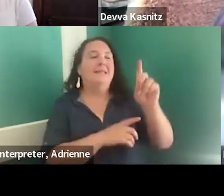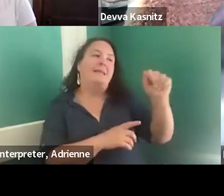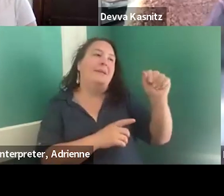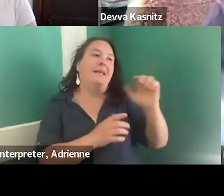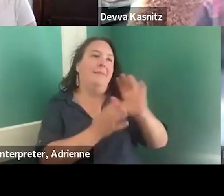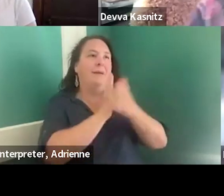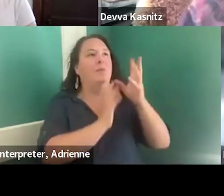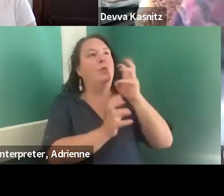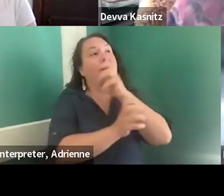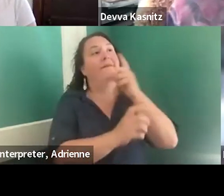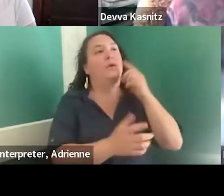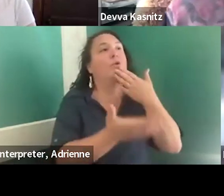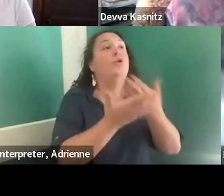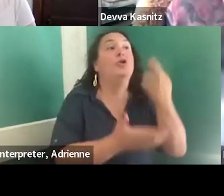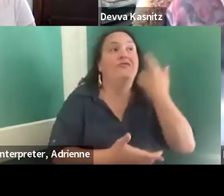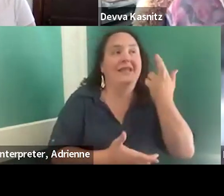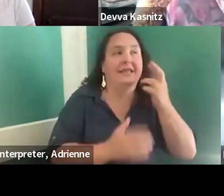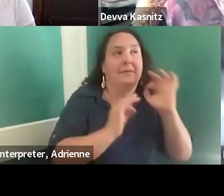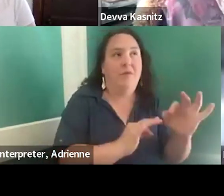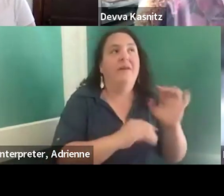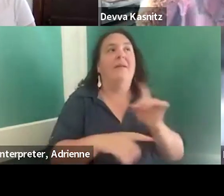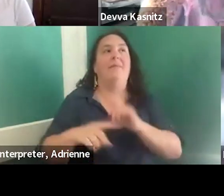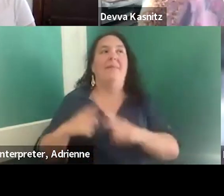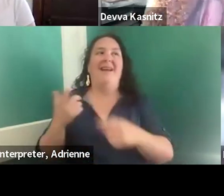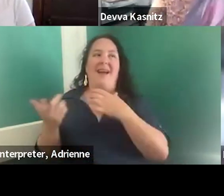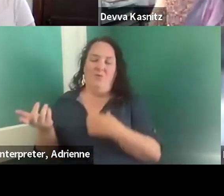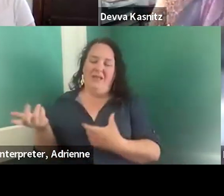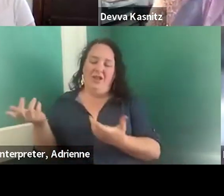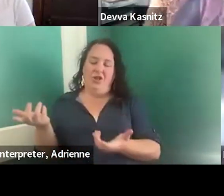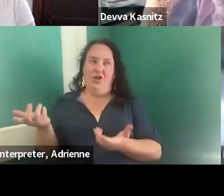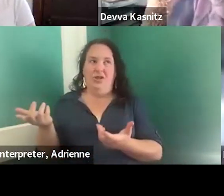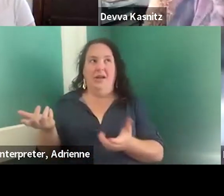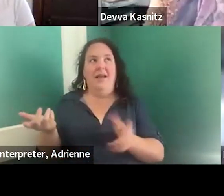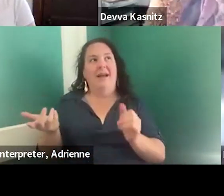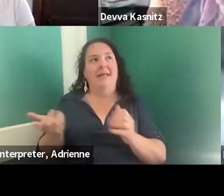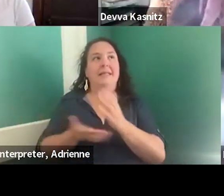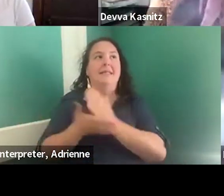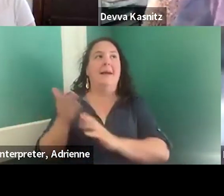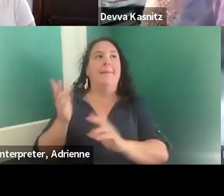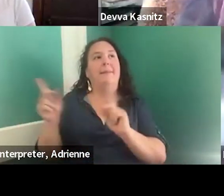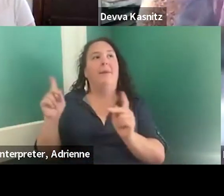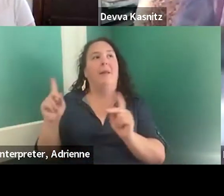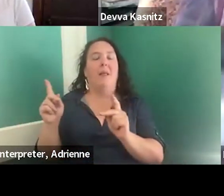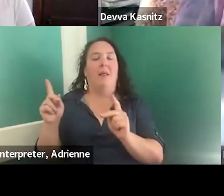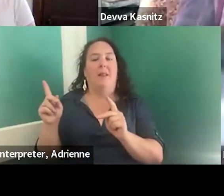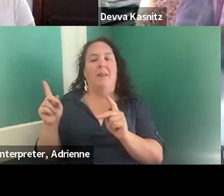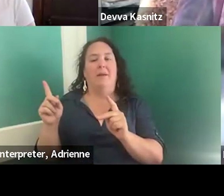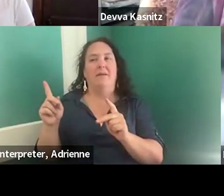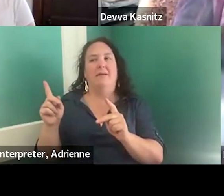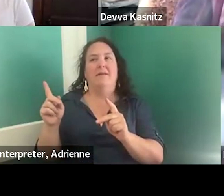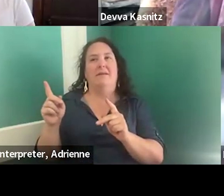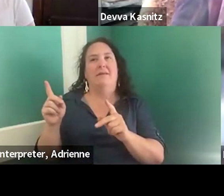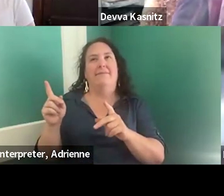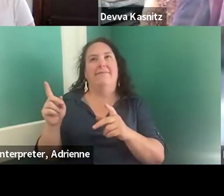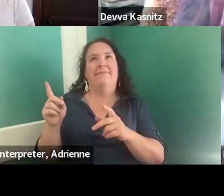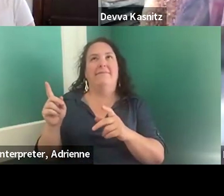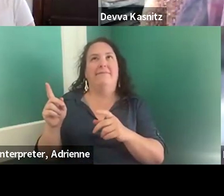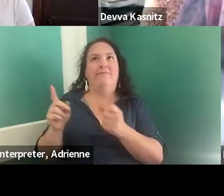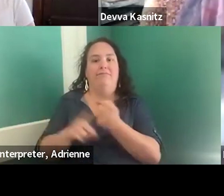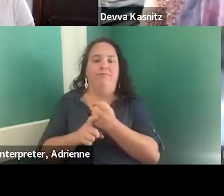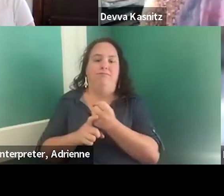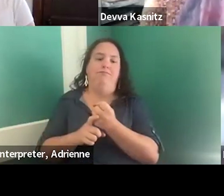but I think some people overblow the difference